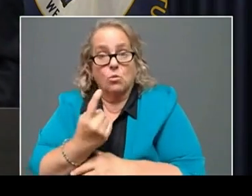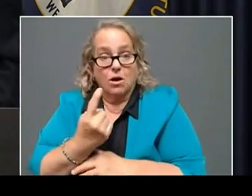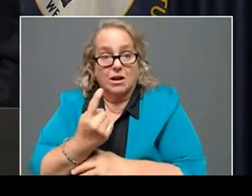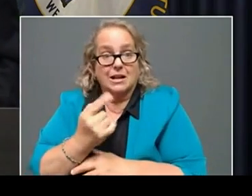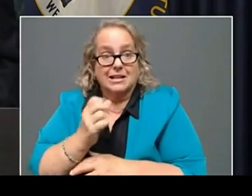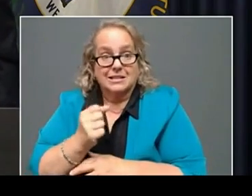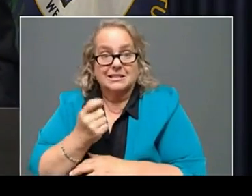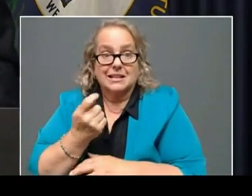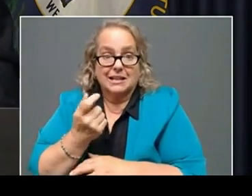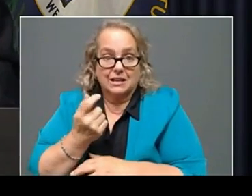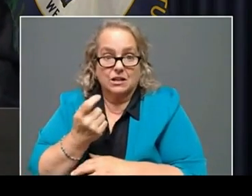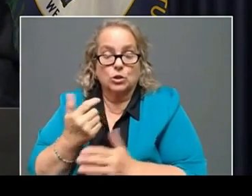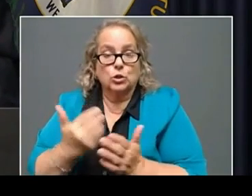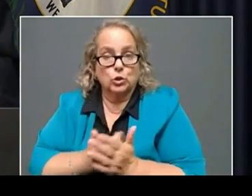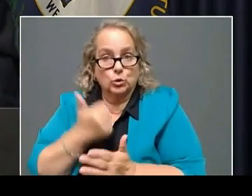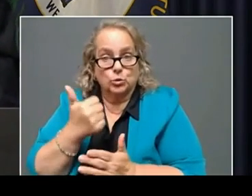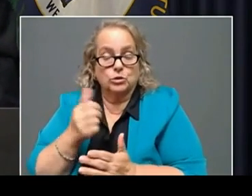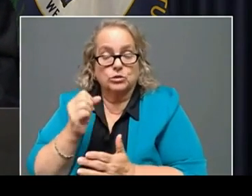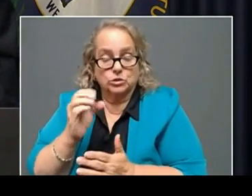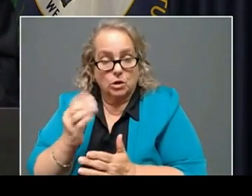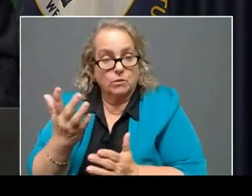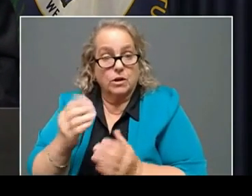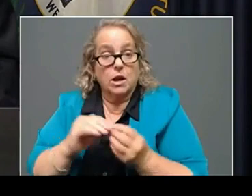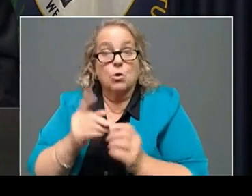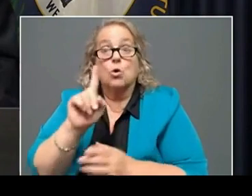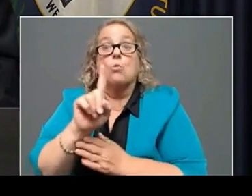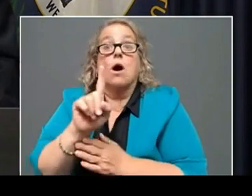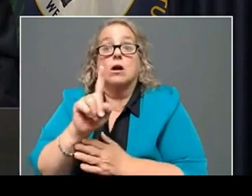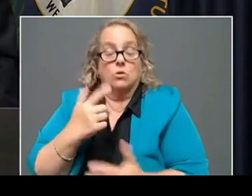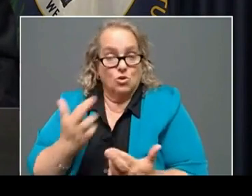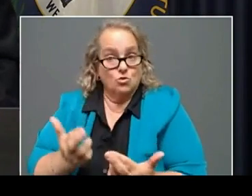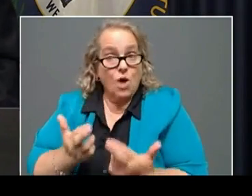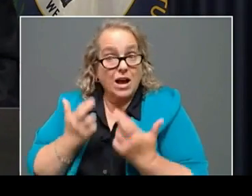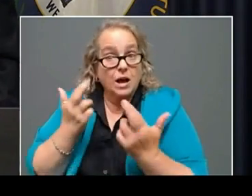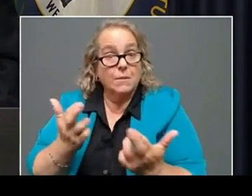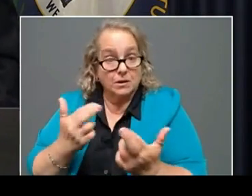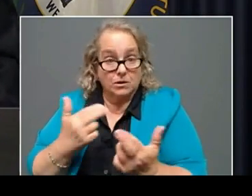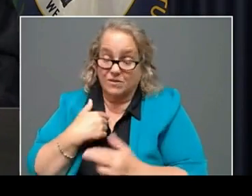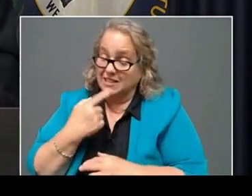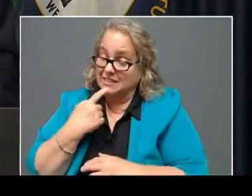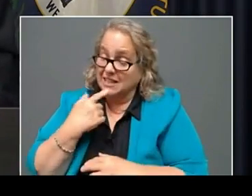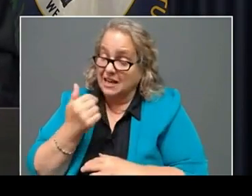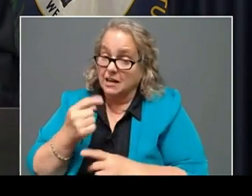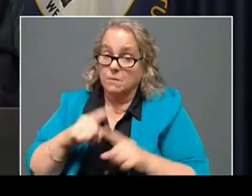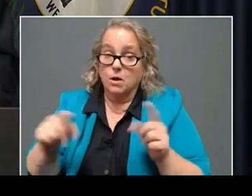newer. So number one we've been saying this, but with the delta variant, it